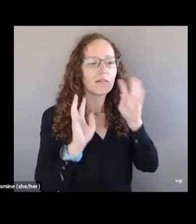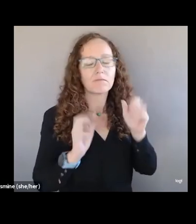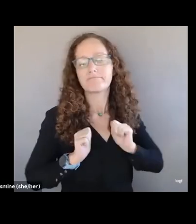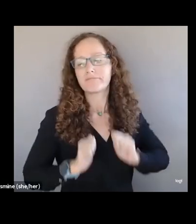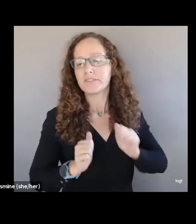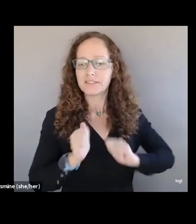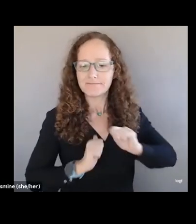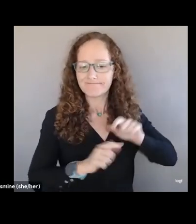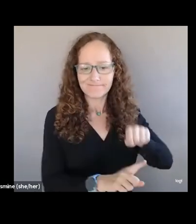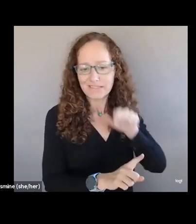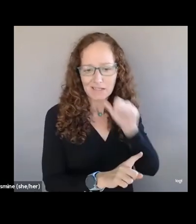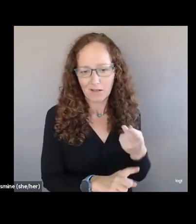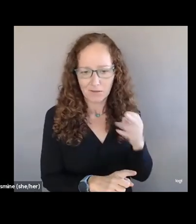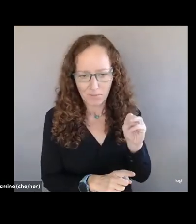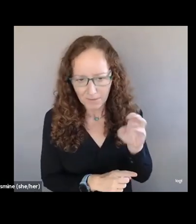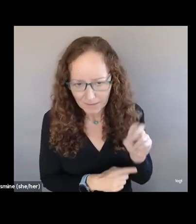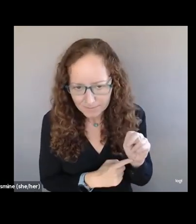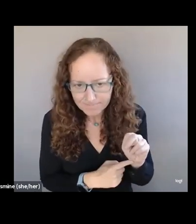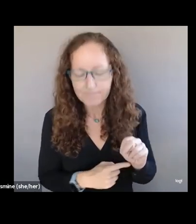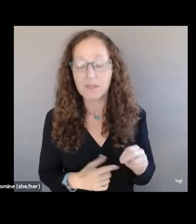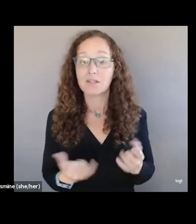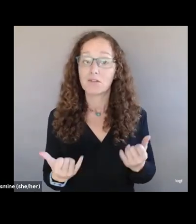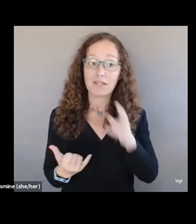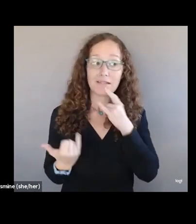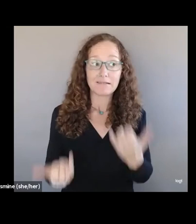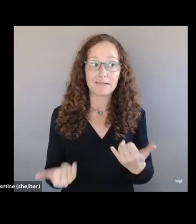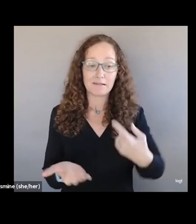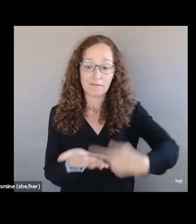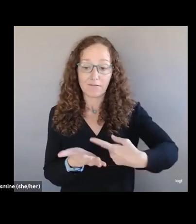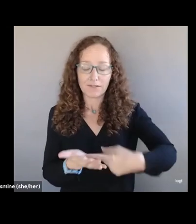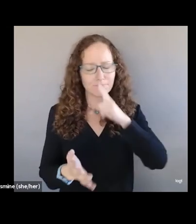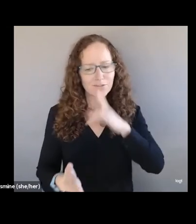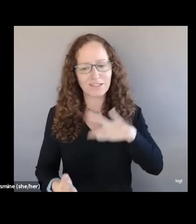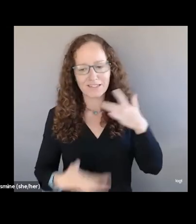conversation. Please join me in extending a warm welcome to Dr. Z Patel.